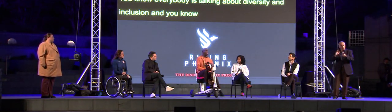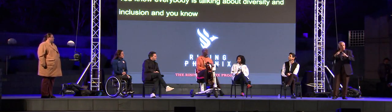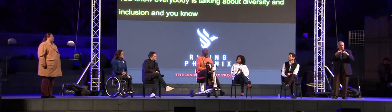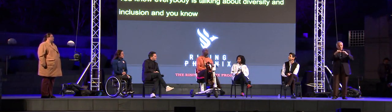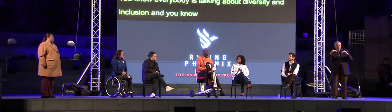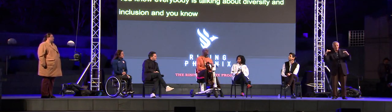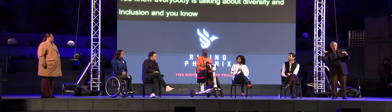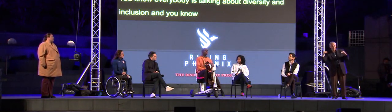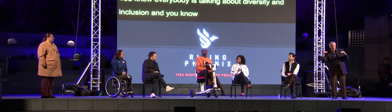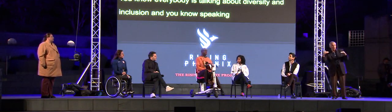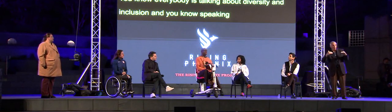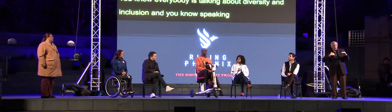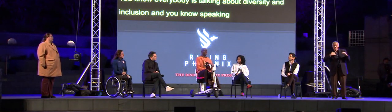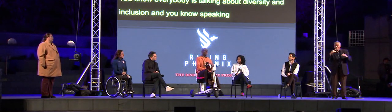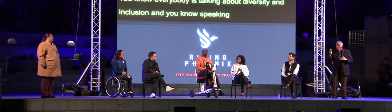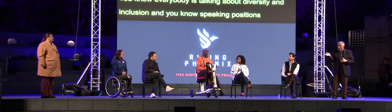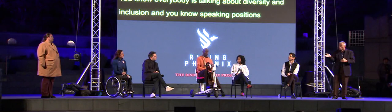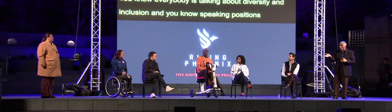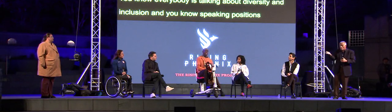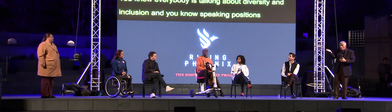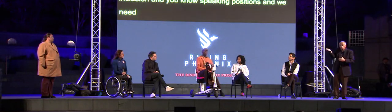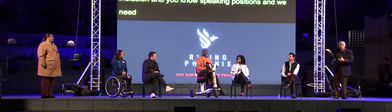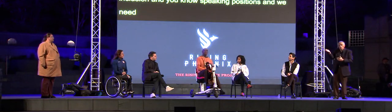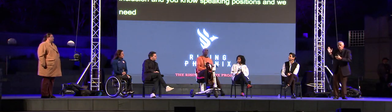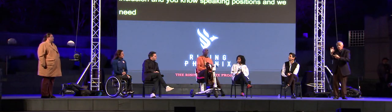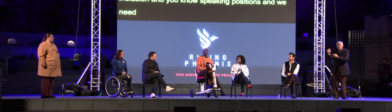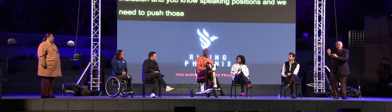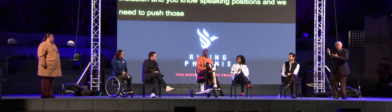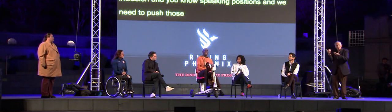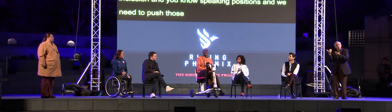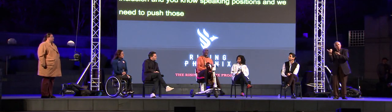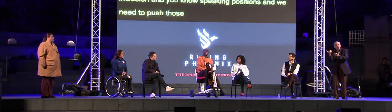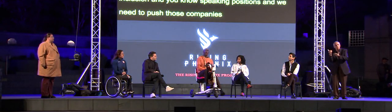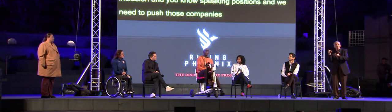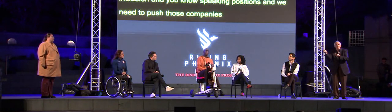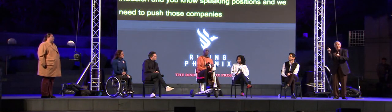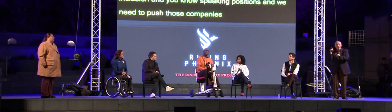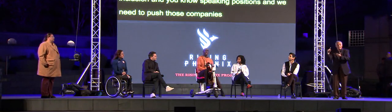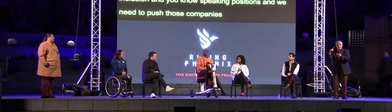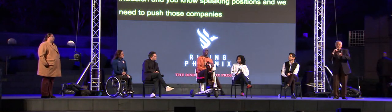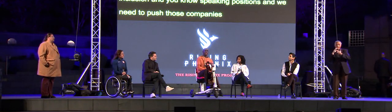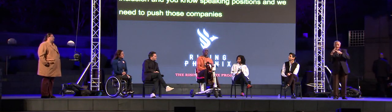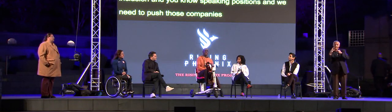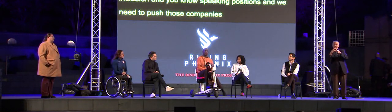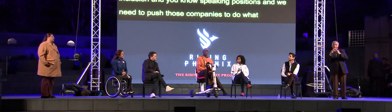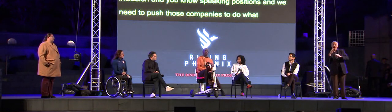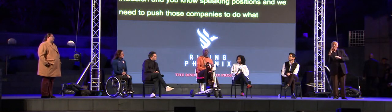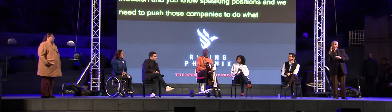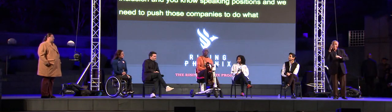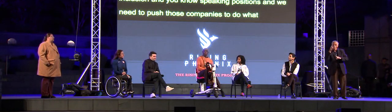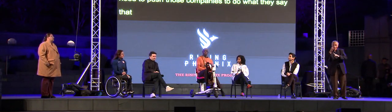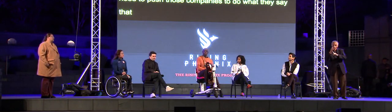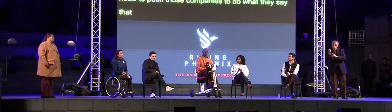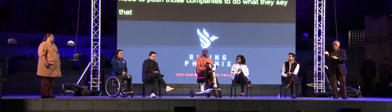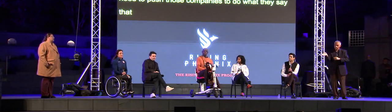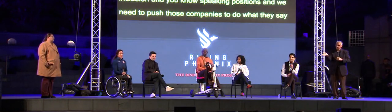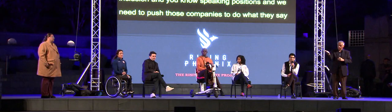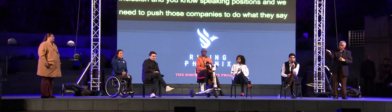we need to push those companies to do what they say that they're going to do.